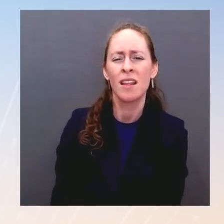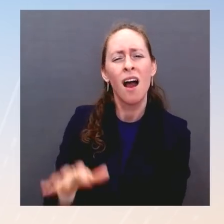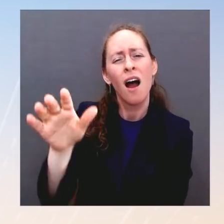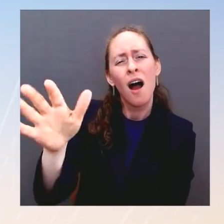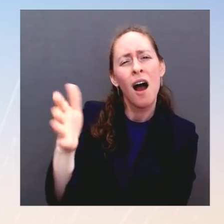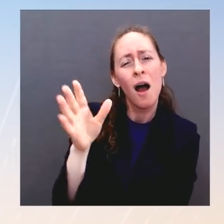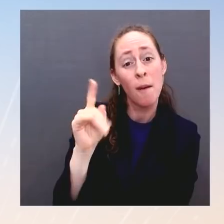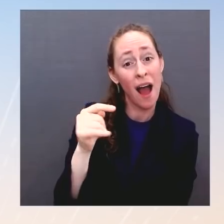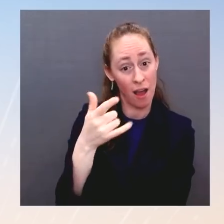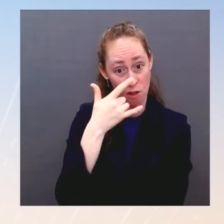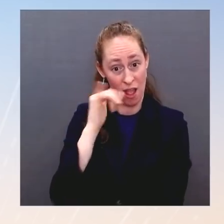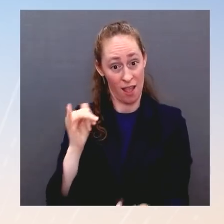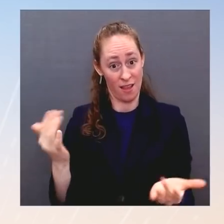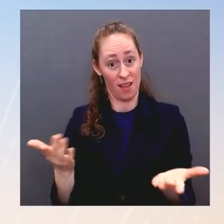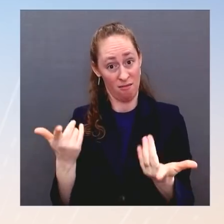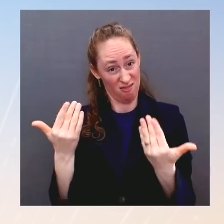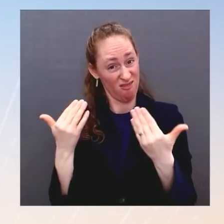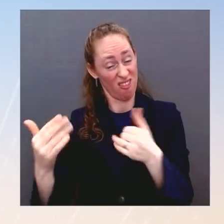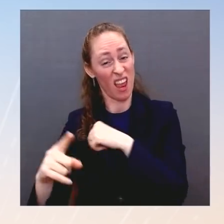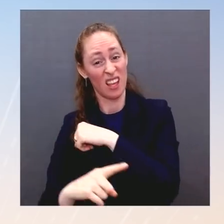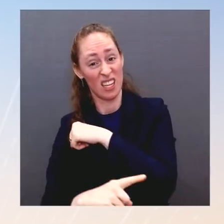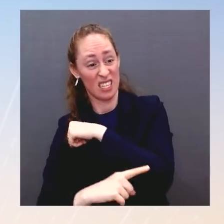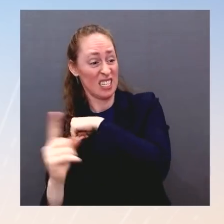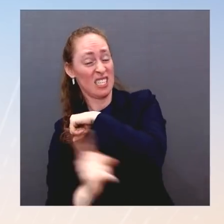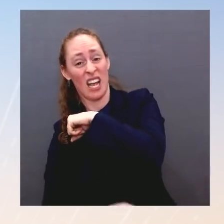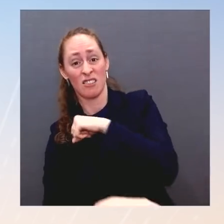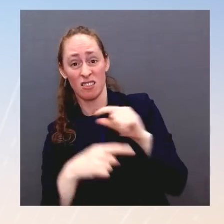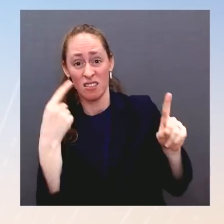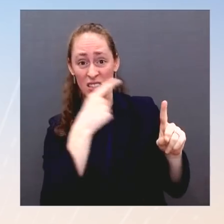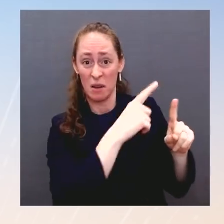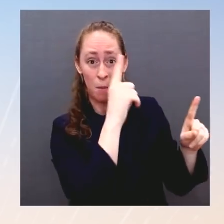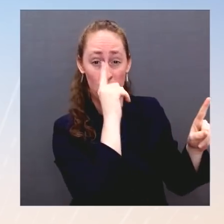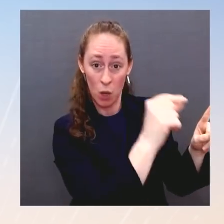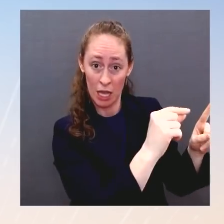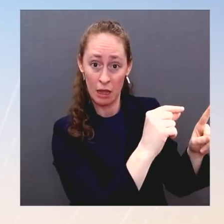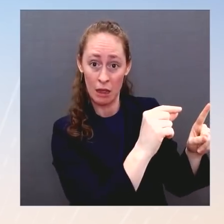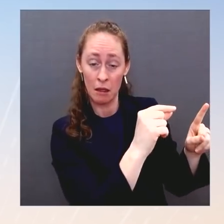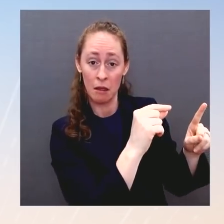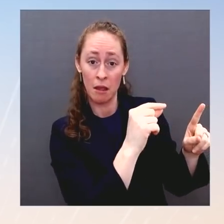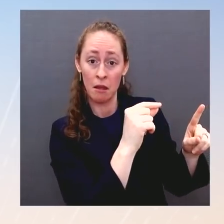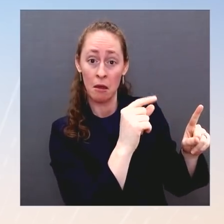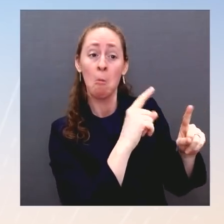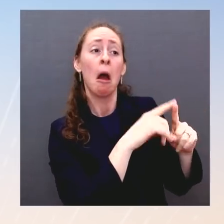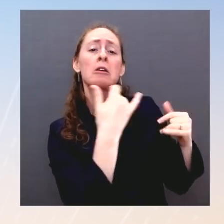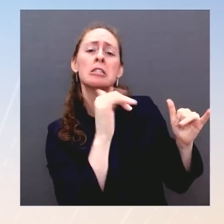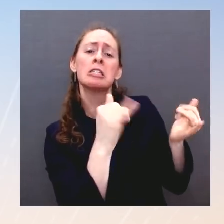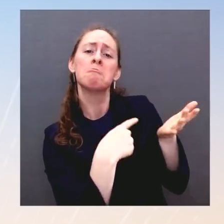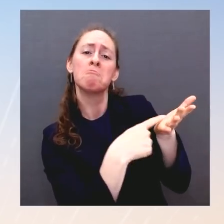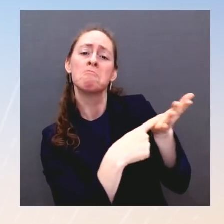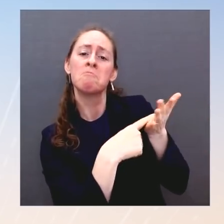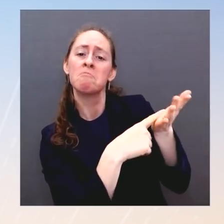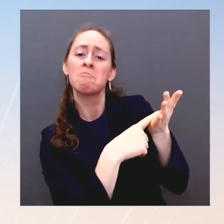to go sit on the same side of the table with the Russians to hash out the Iran deal. Is that what's happening?